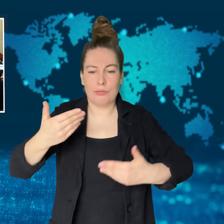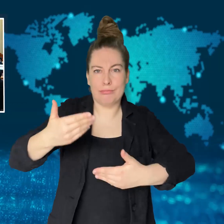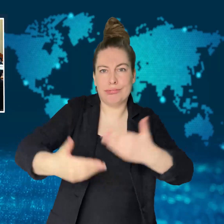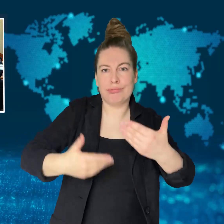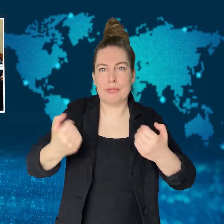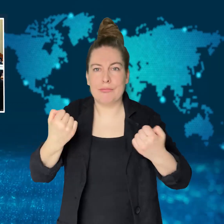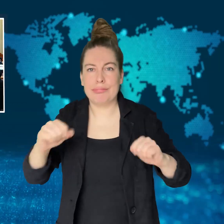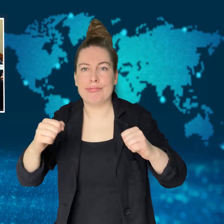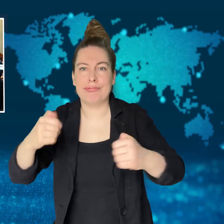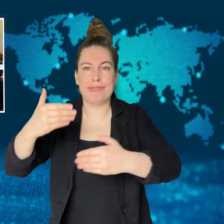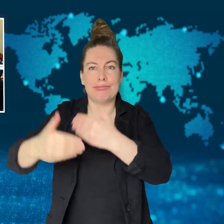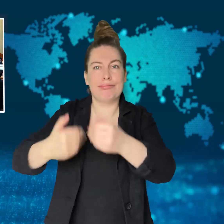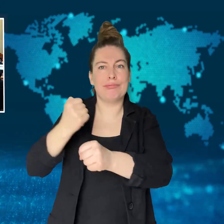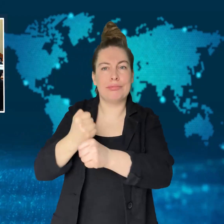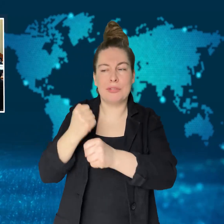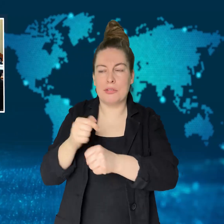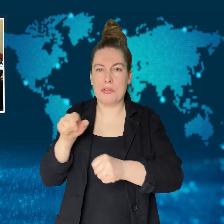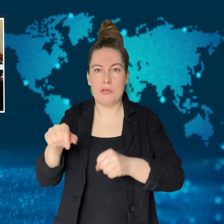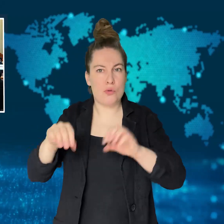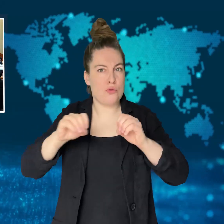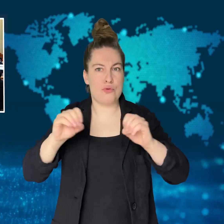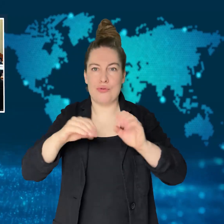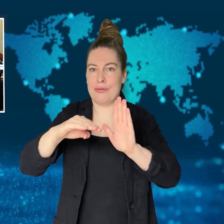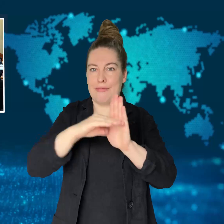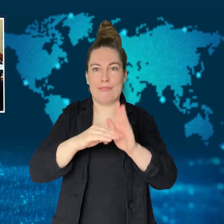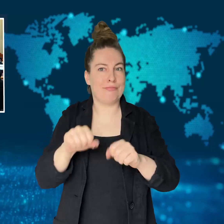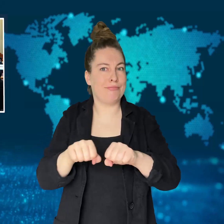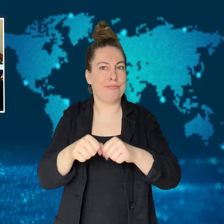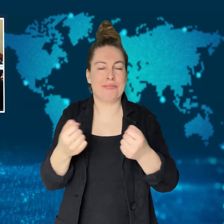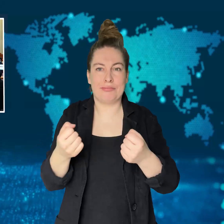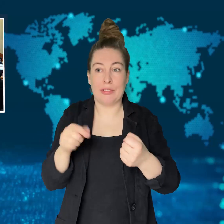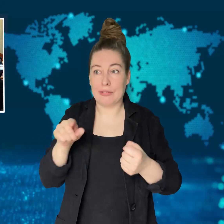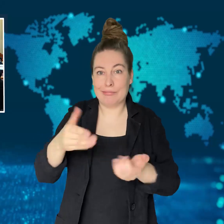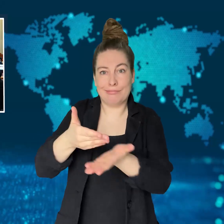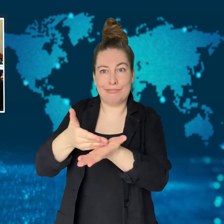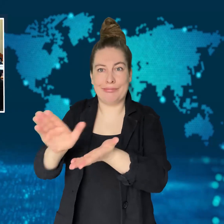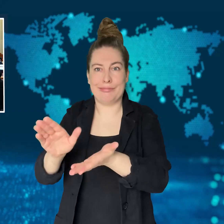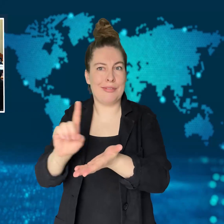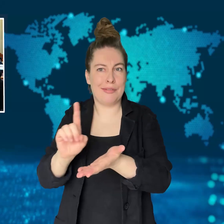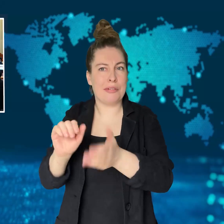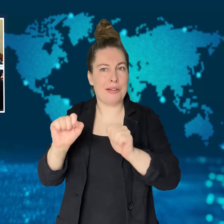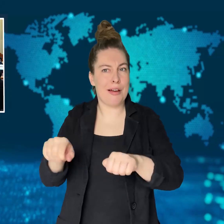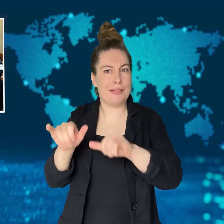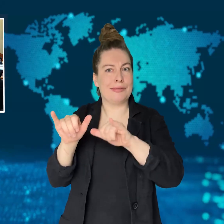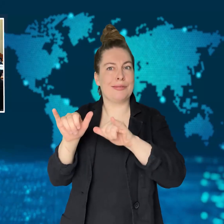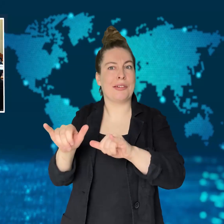have been removed from his office. There had not been a quorum vote